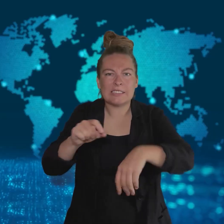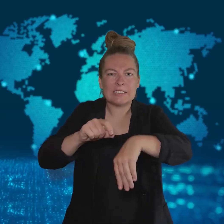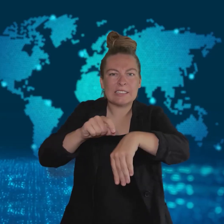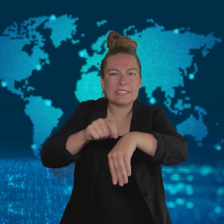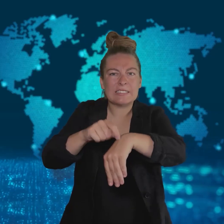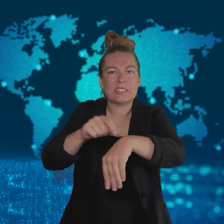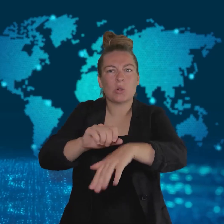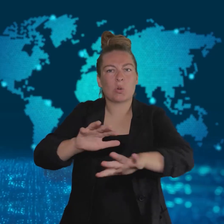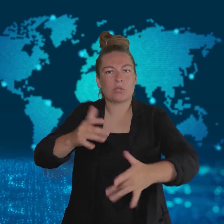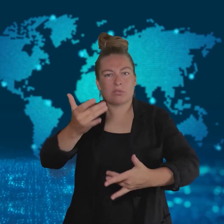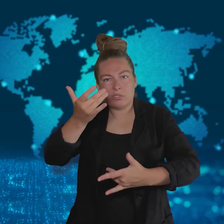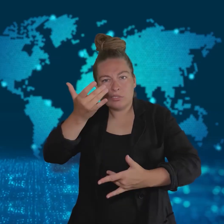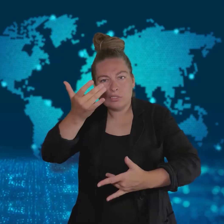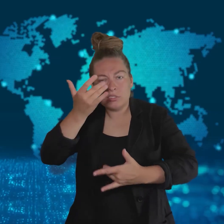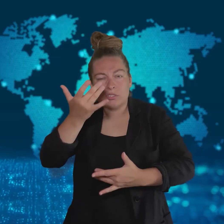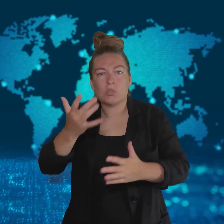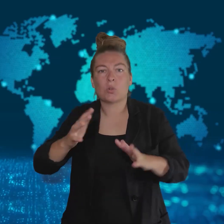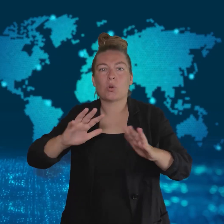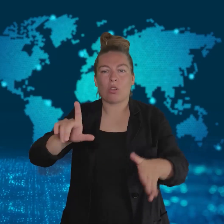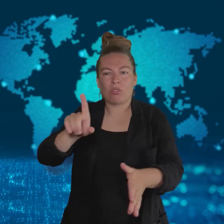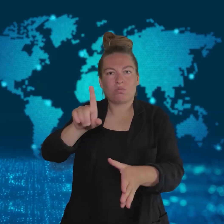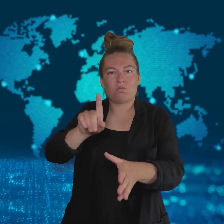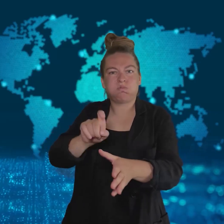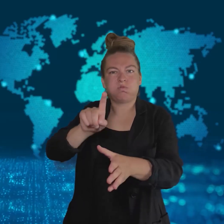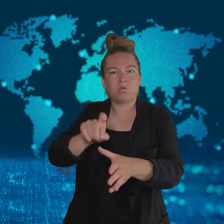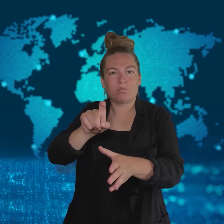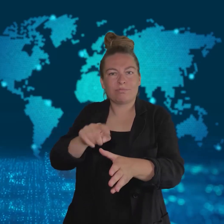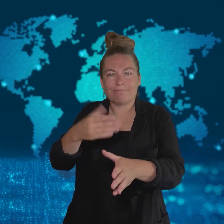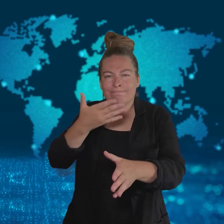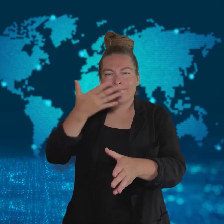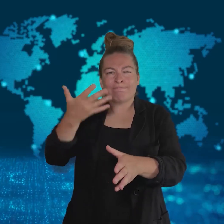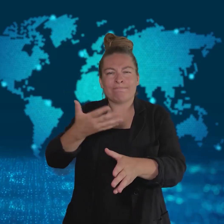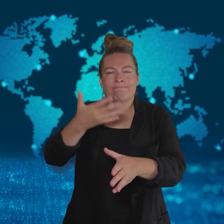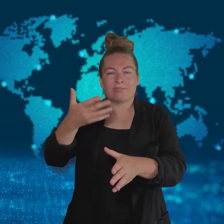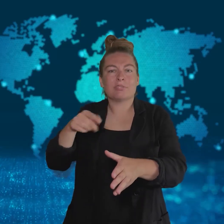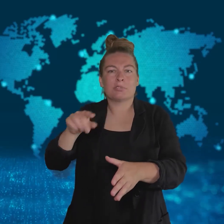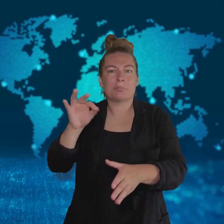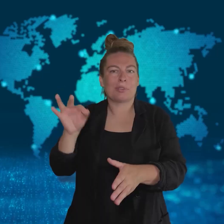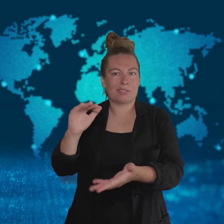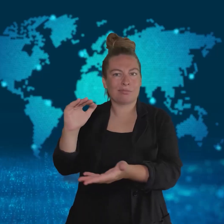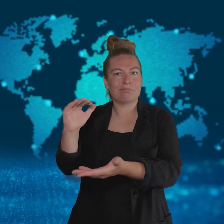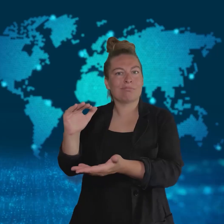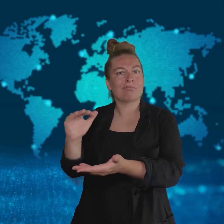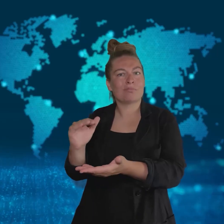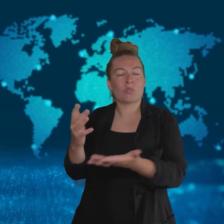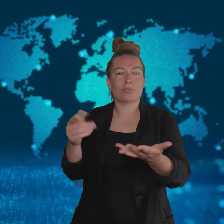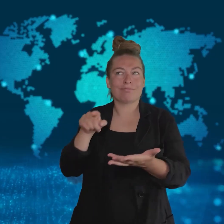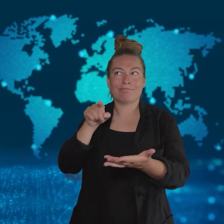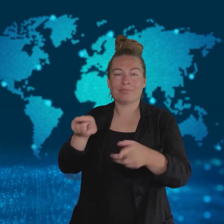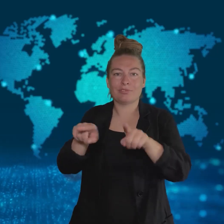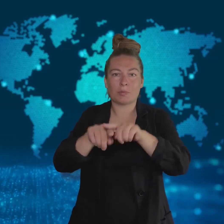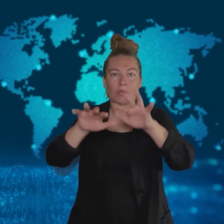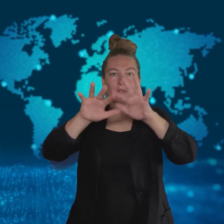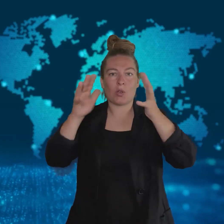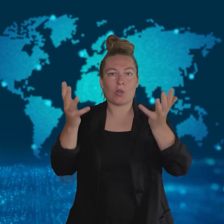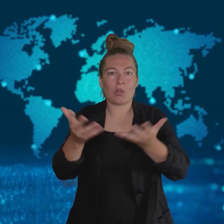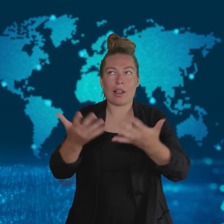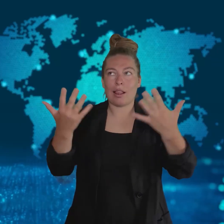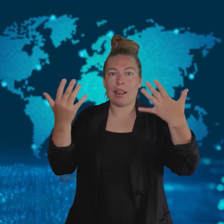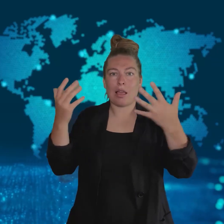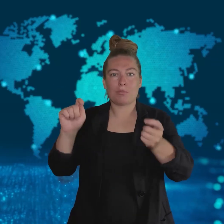Bees move locations often.